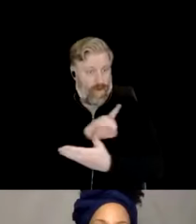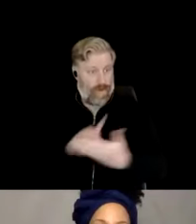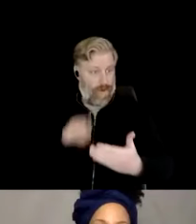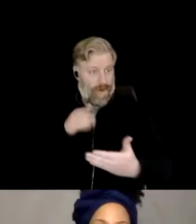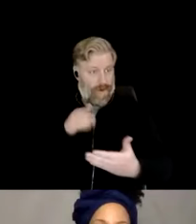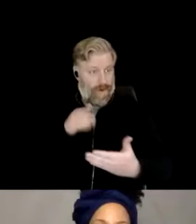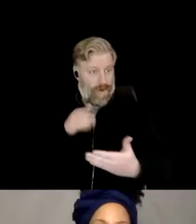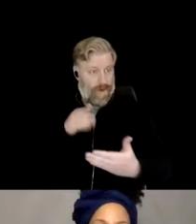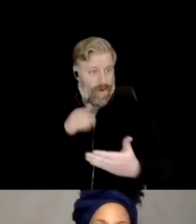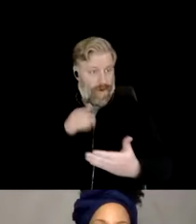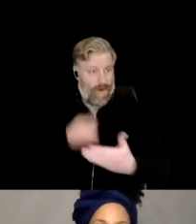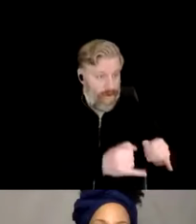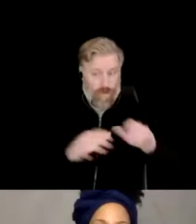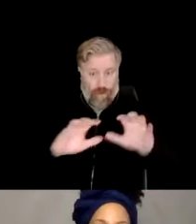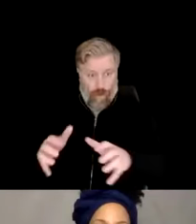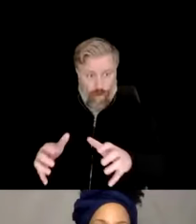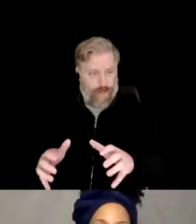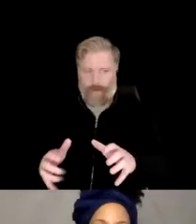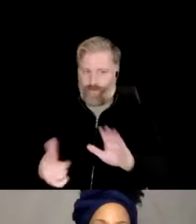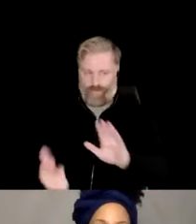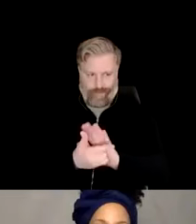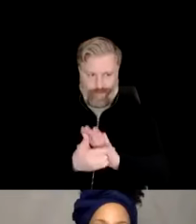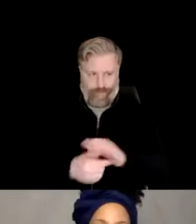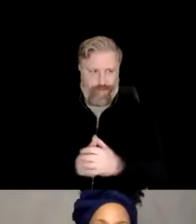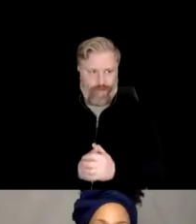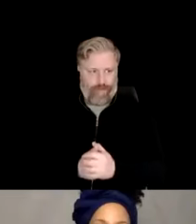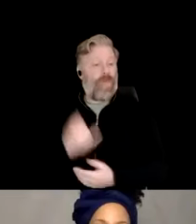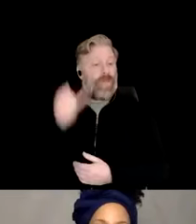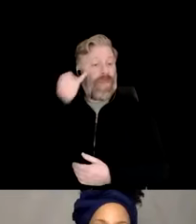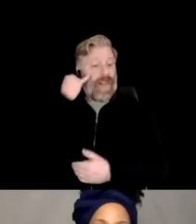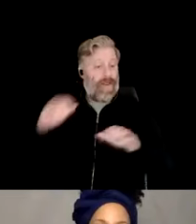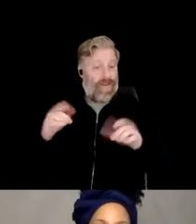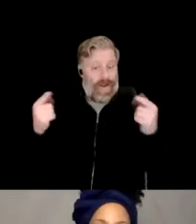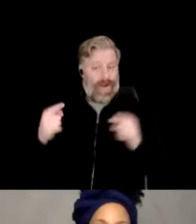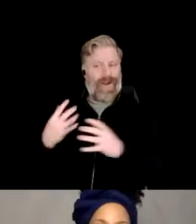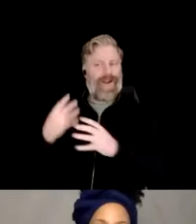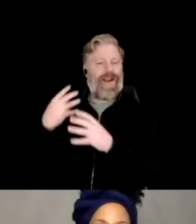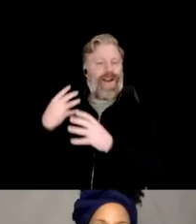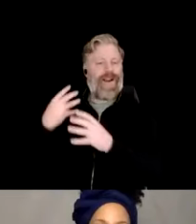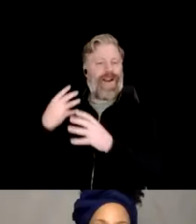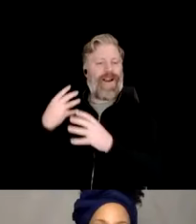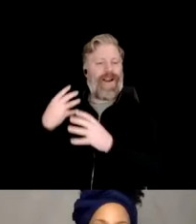If activity happens outside of Minnesota. So activities that occur outside the state of Minnesota